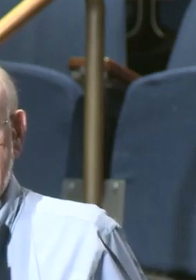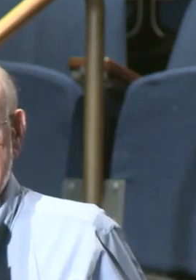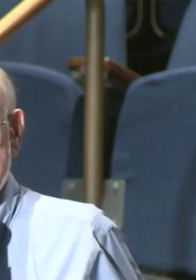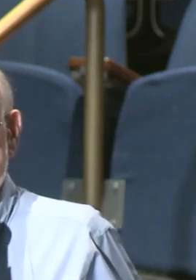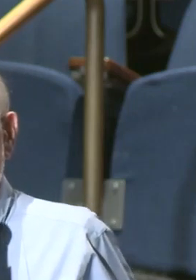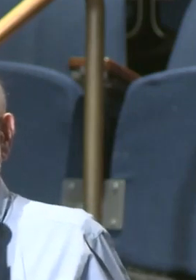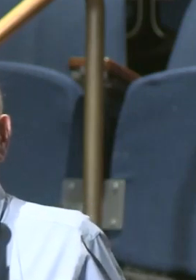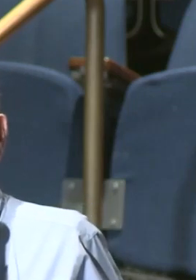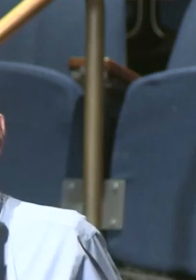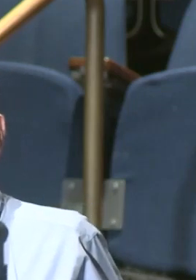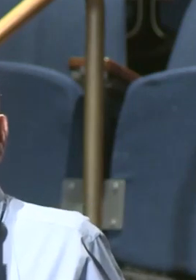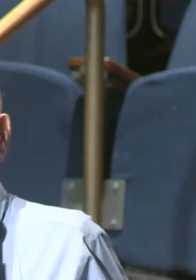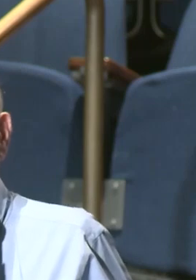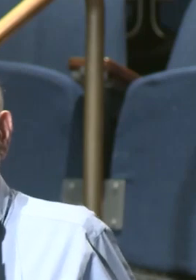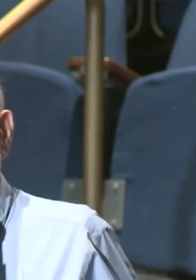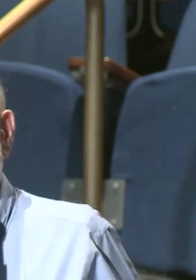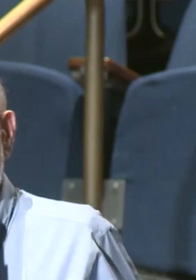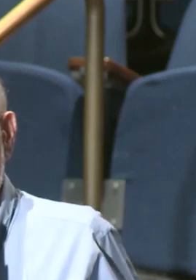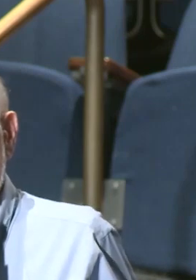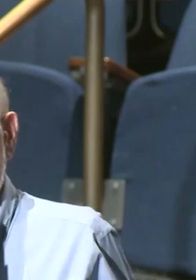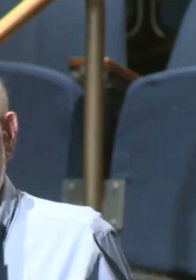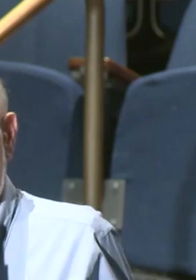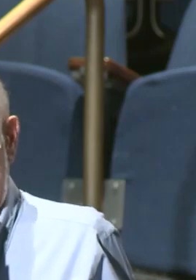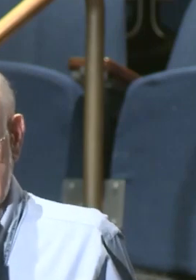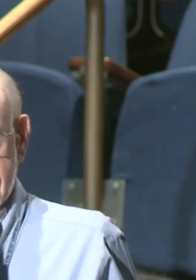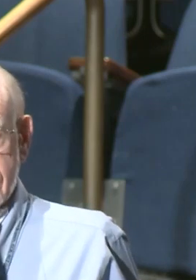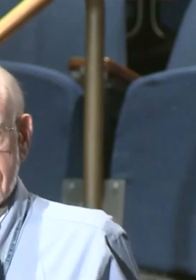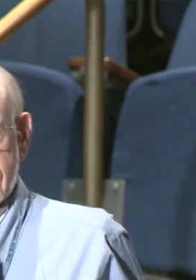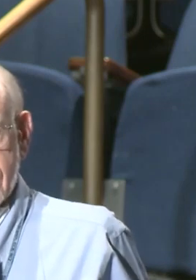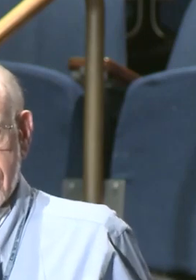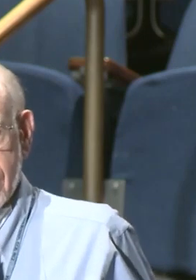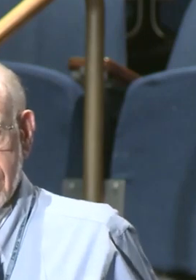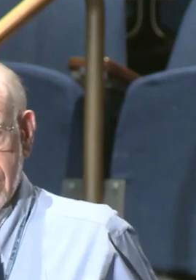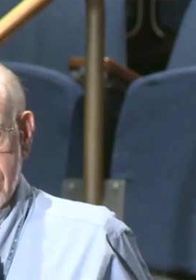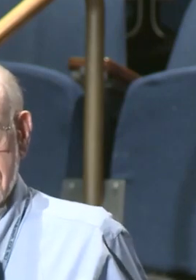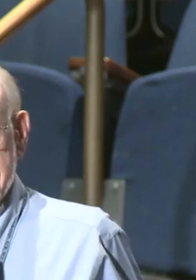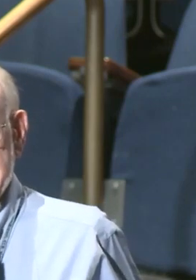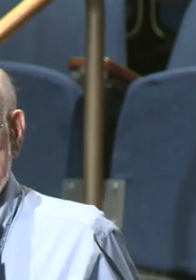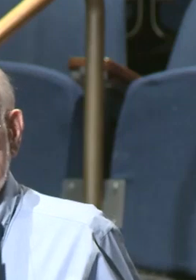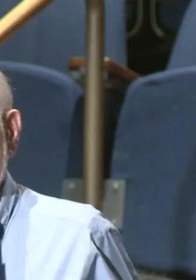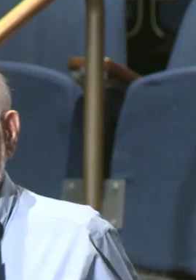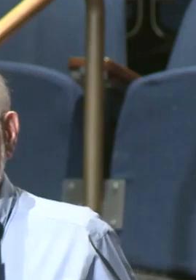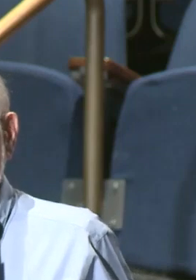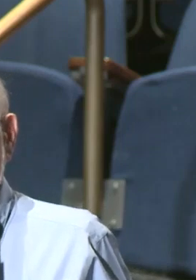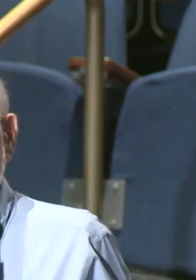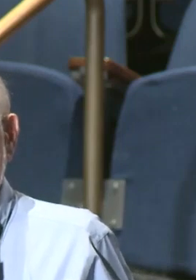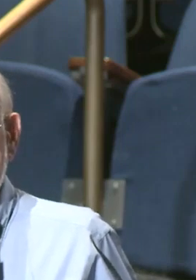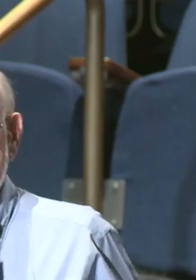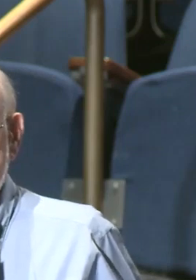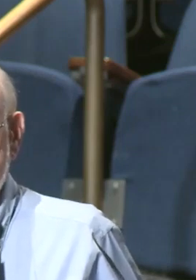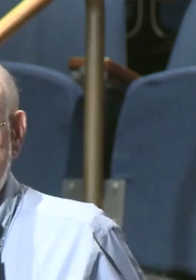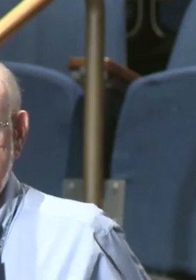WE DID LOOK AT HUMAN CANCERS TO SEE IF IT HAS THE SAME EFFECT.